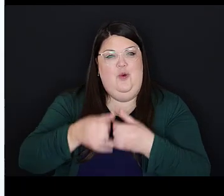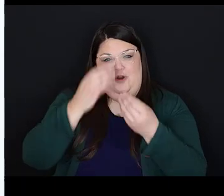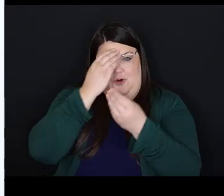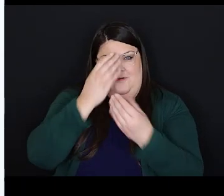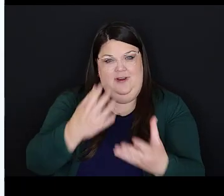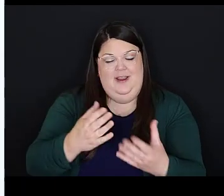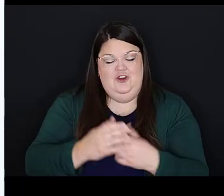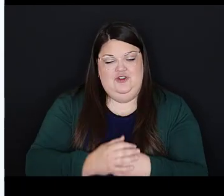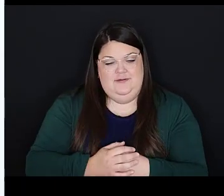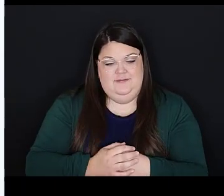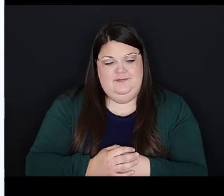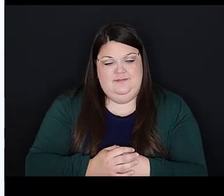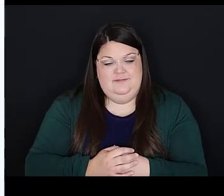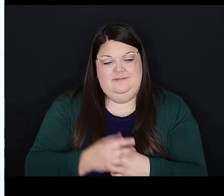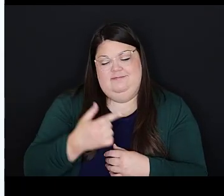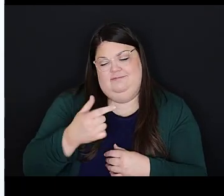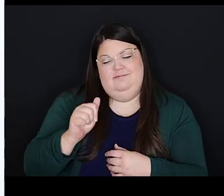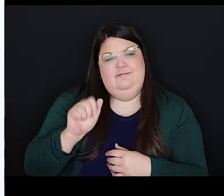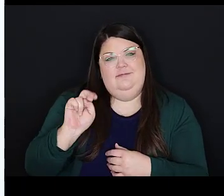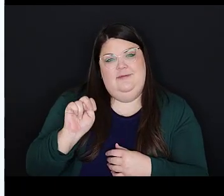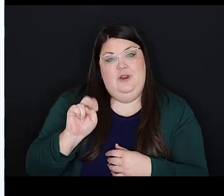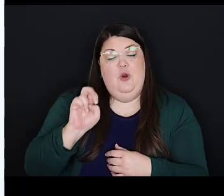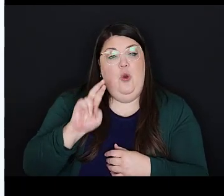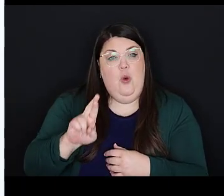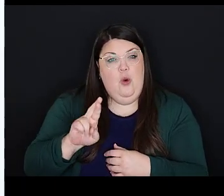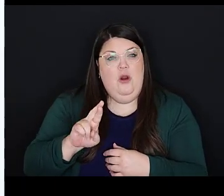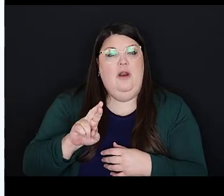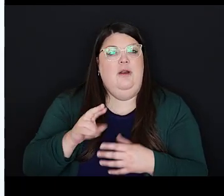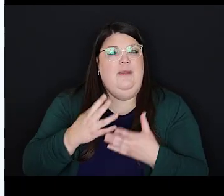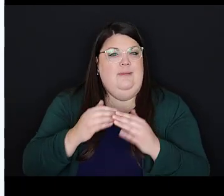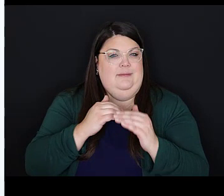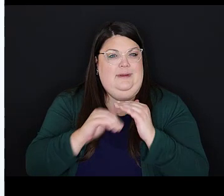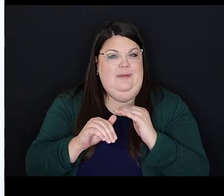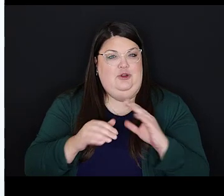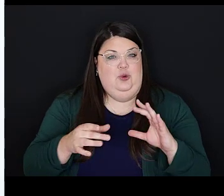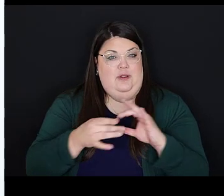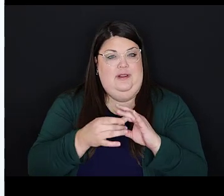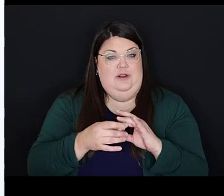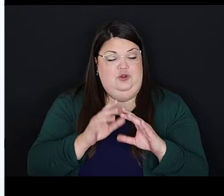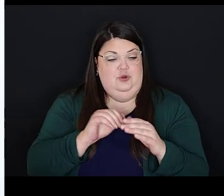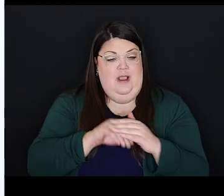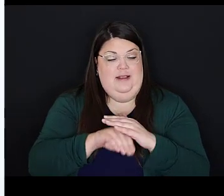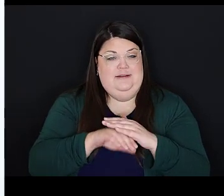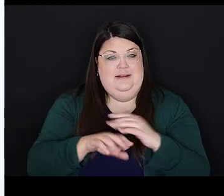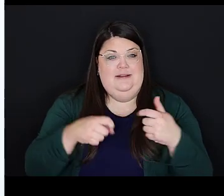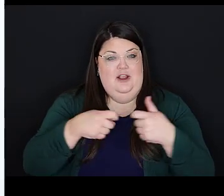(GAN); or we may send you an email containing a link to access an electronic version of your